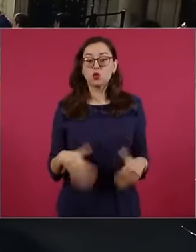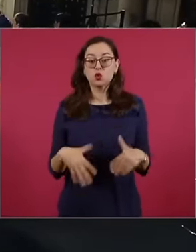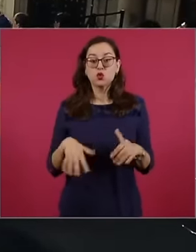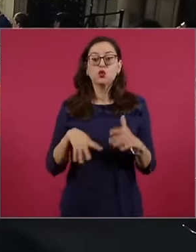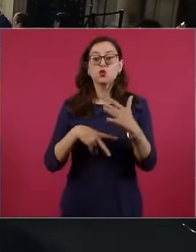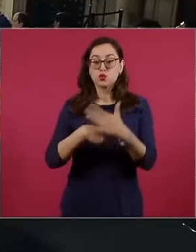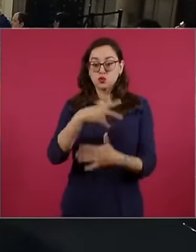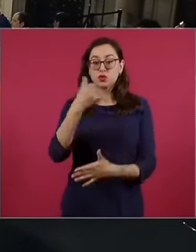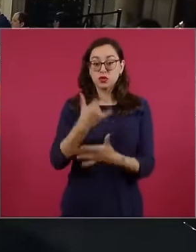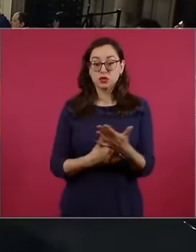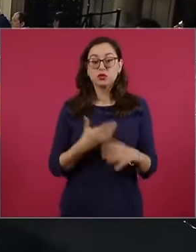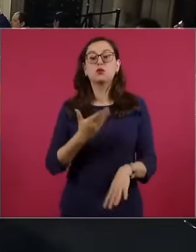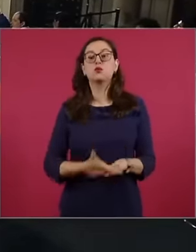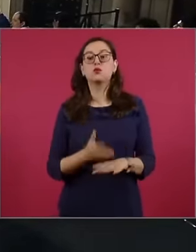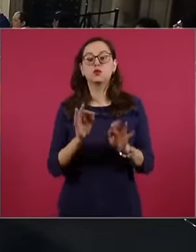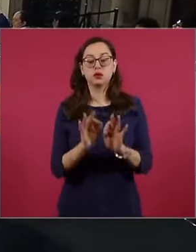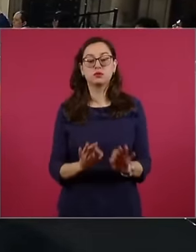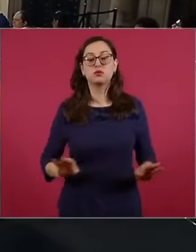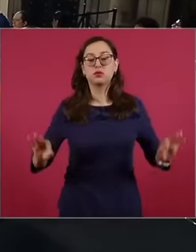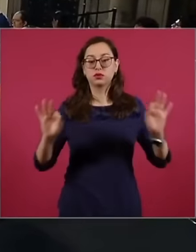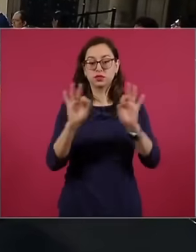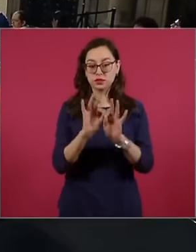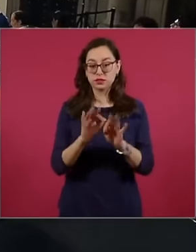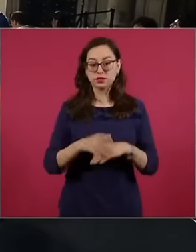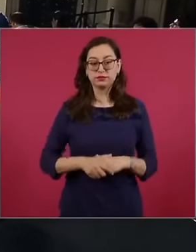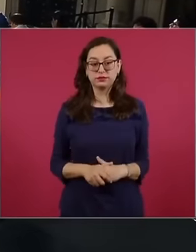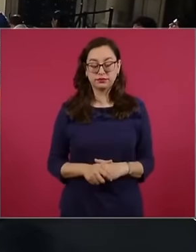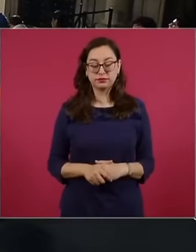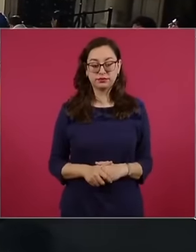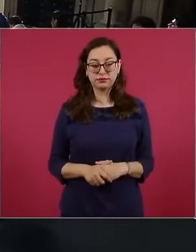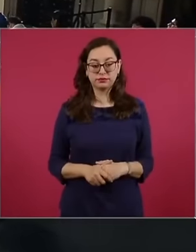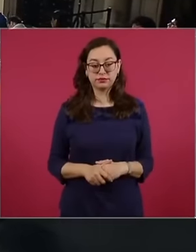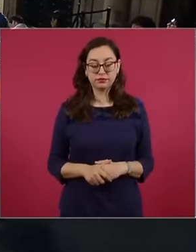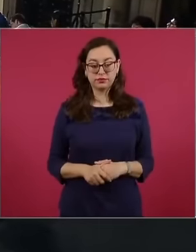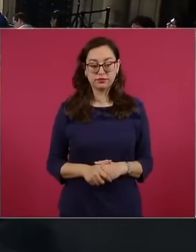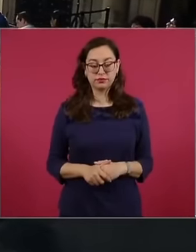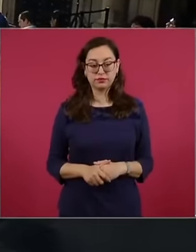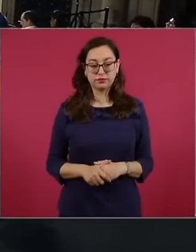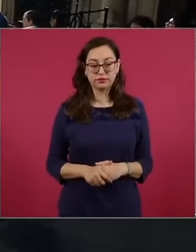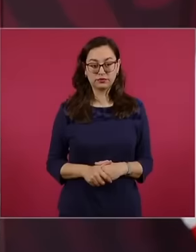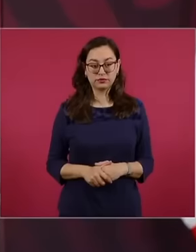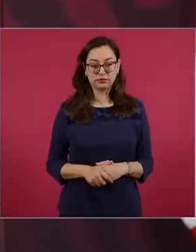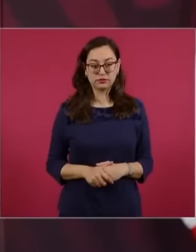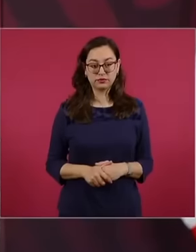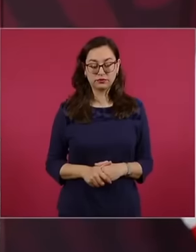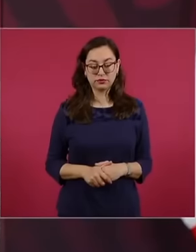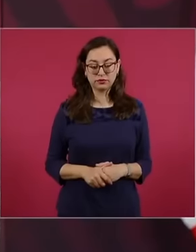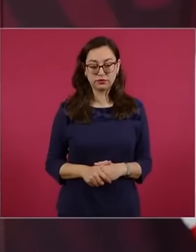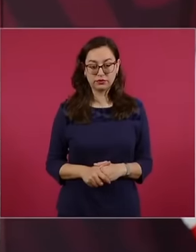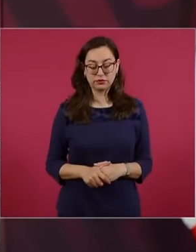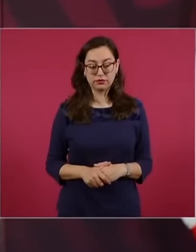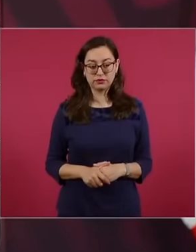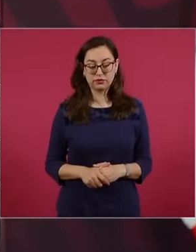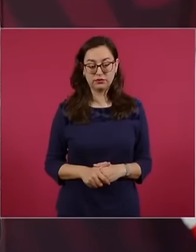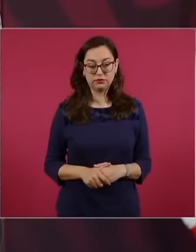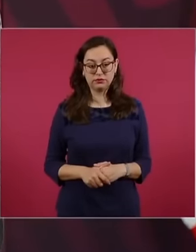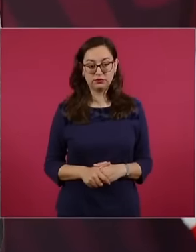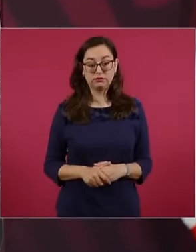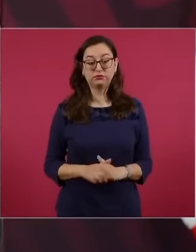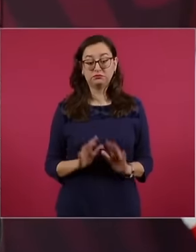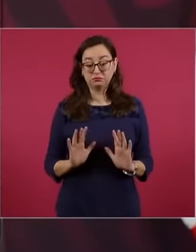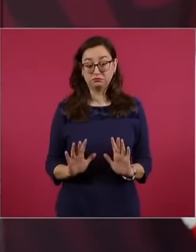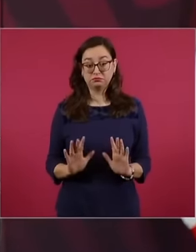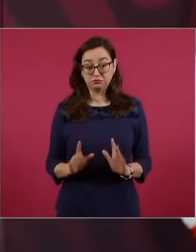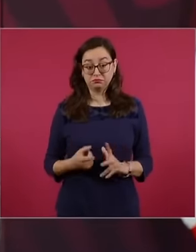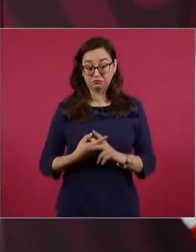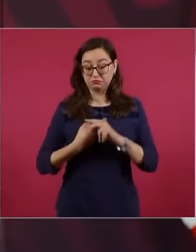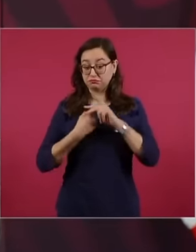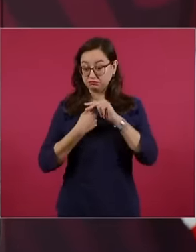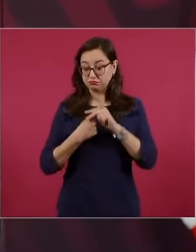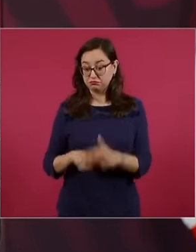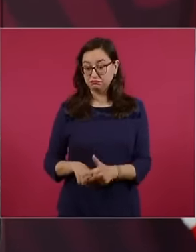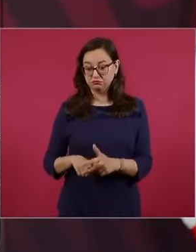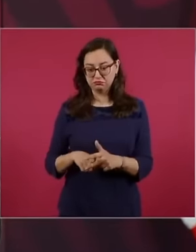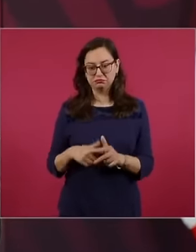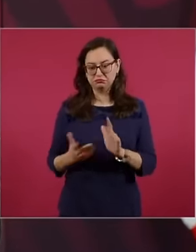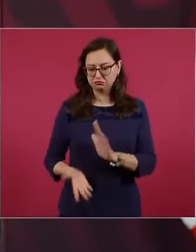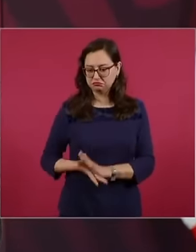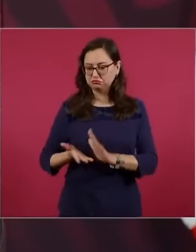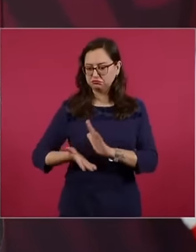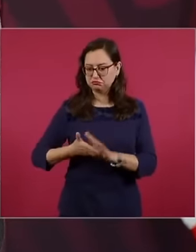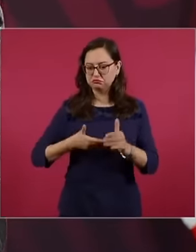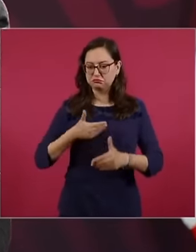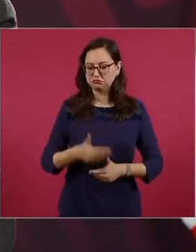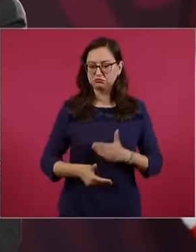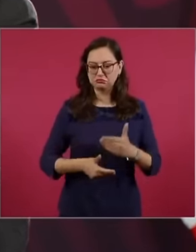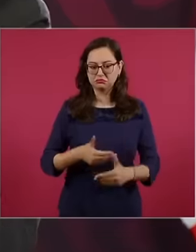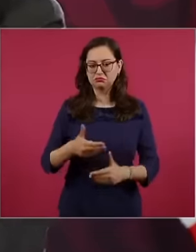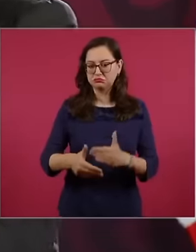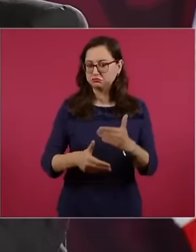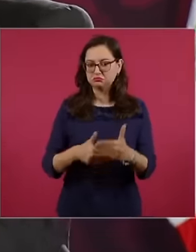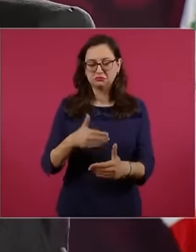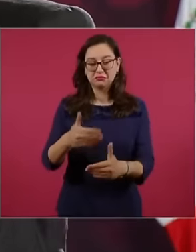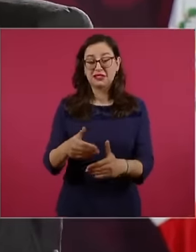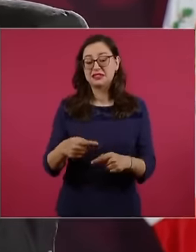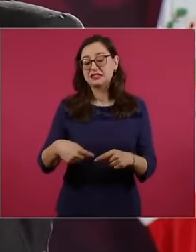strategic project. We started it. We are already very advanced. We still have to report, but we want to